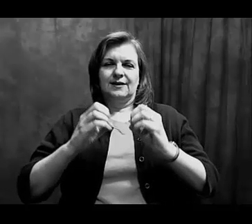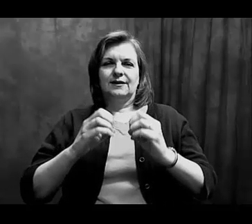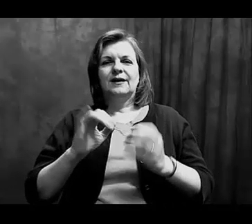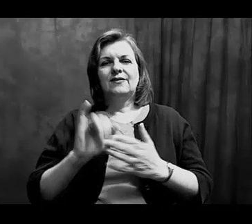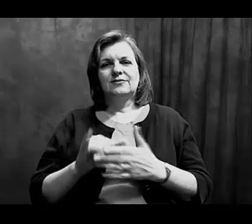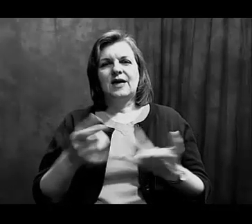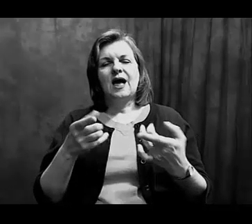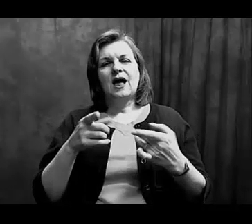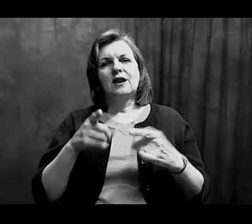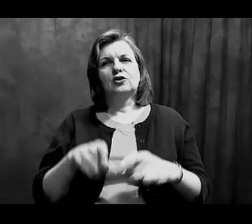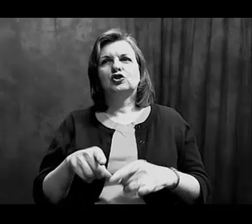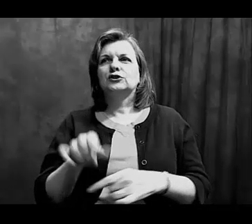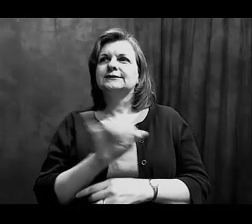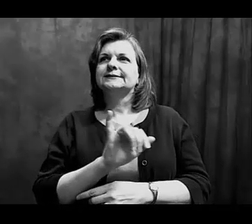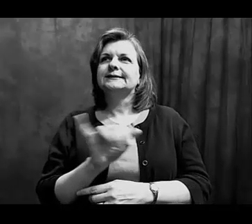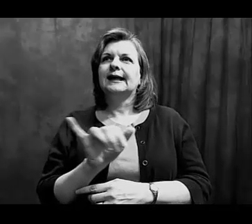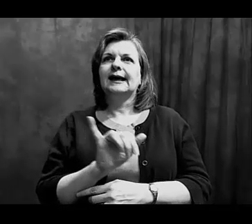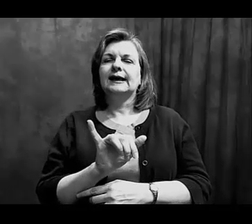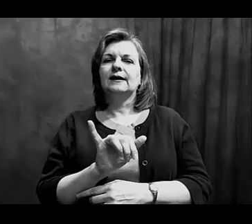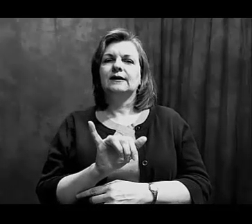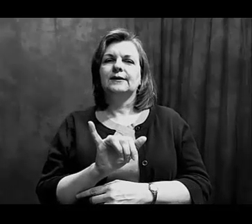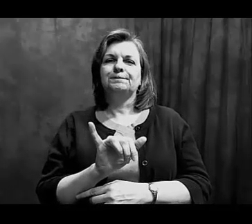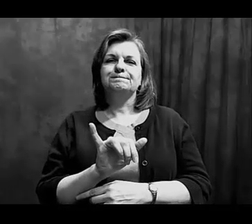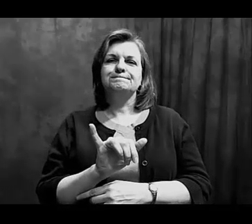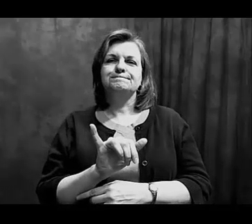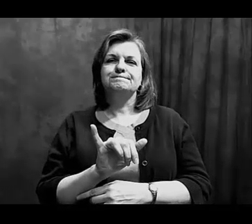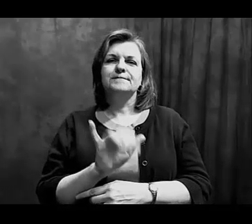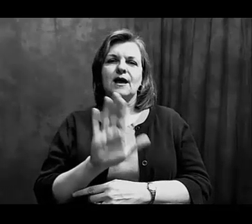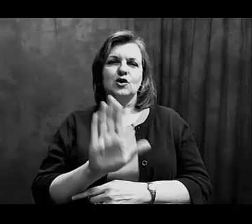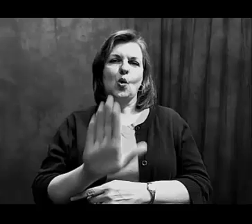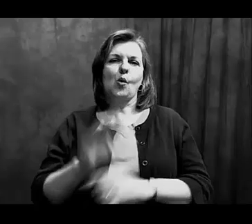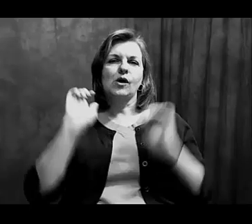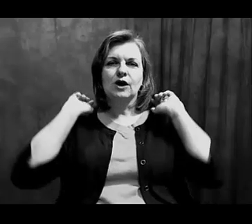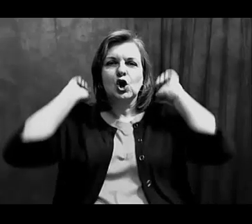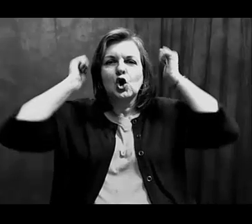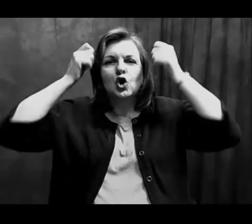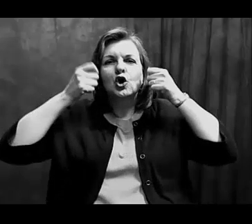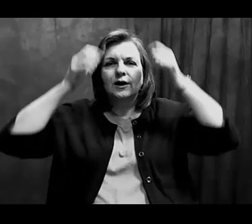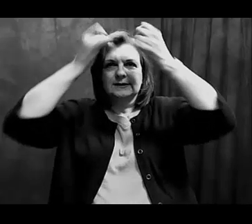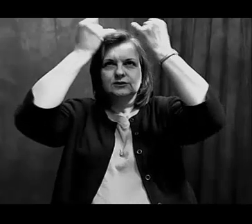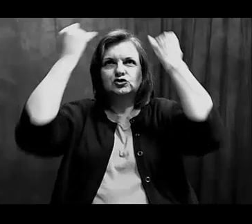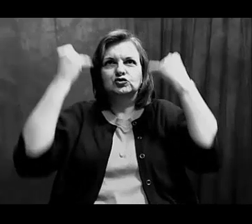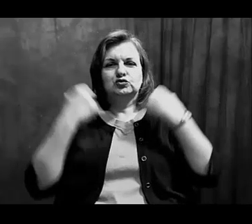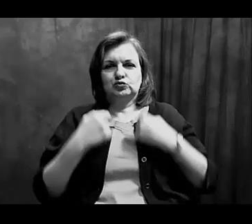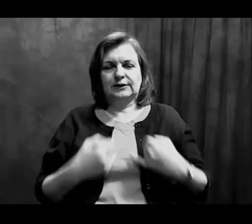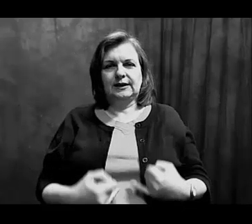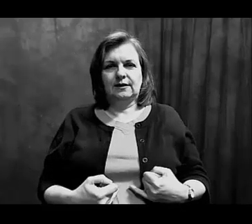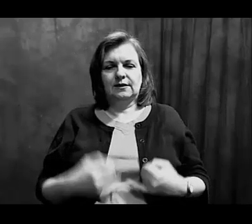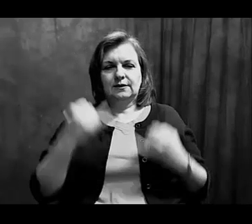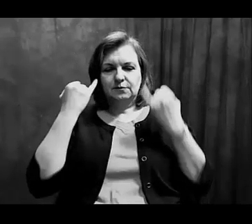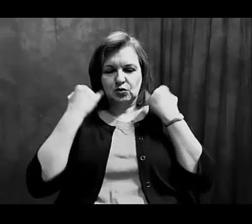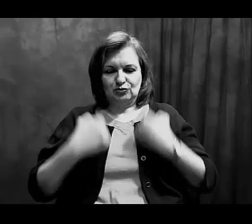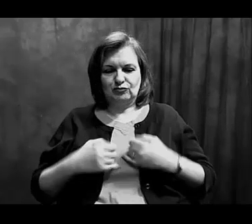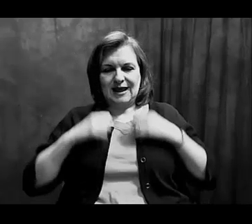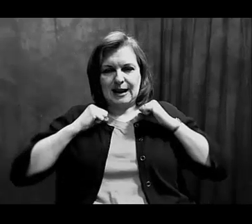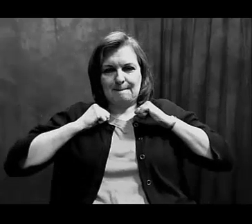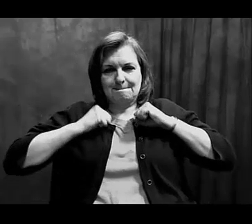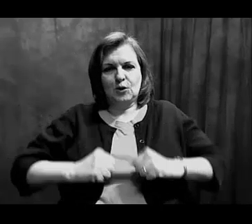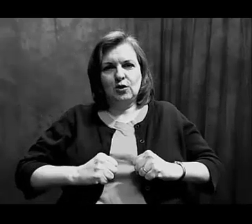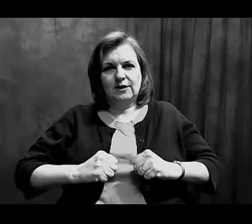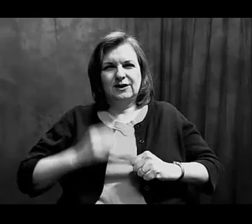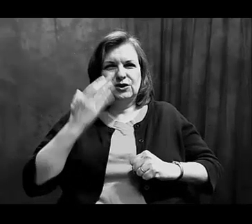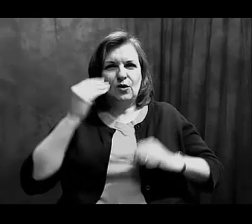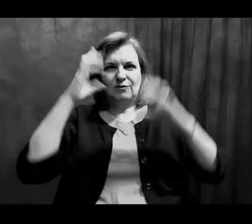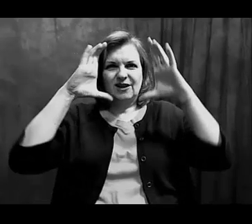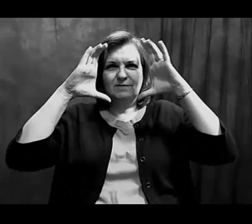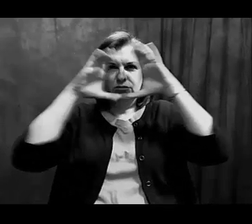like a string on the hood of your hoody -- if you pull it really tight you know how it pinches together?